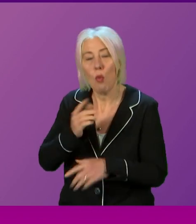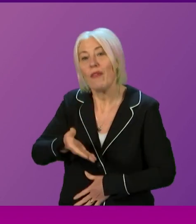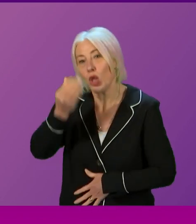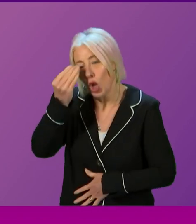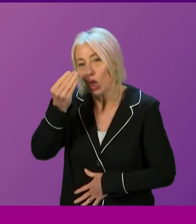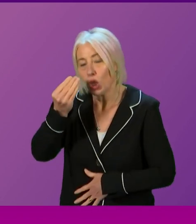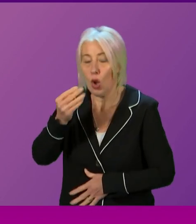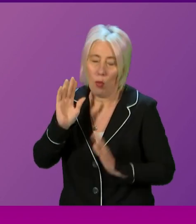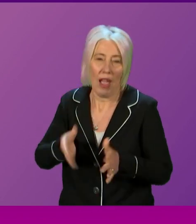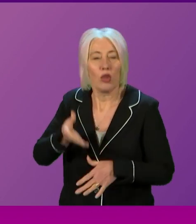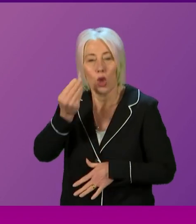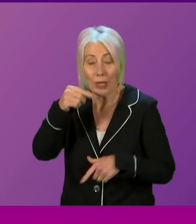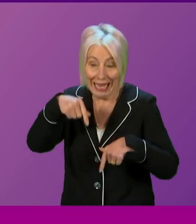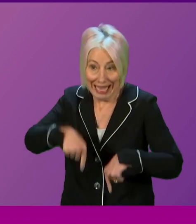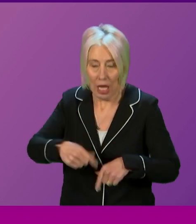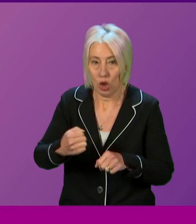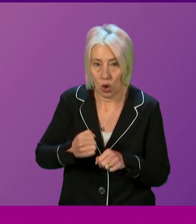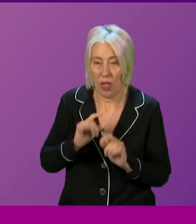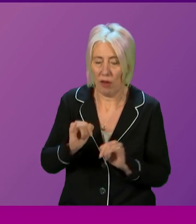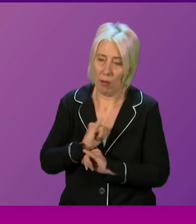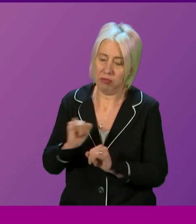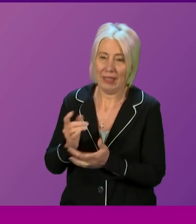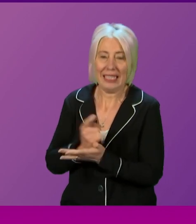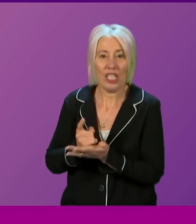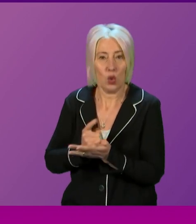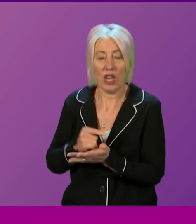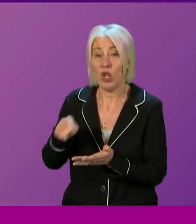to be learned in Scotland from the tragic case that the member has highlighted.